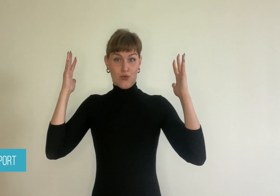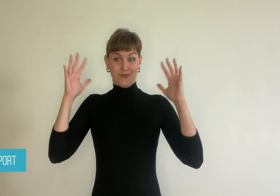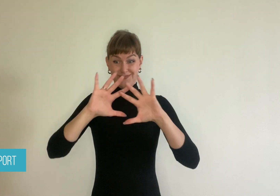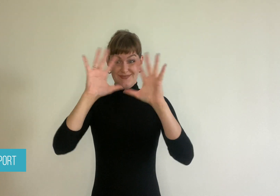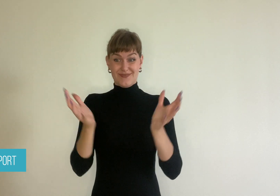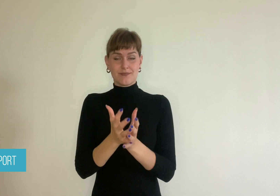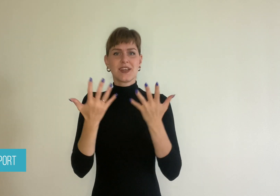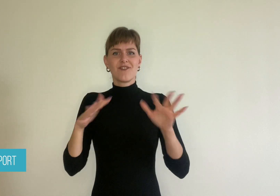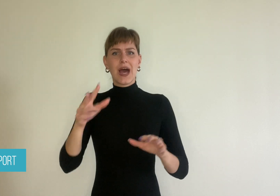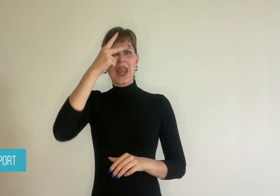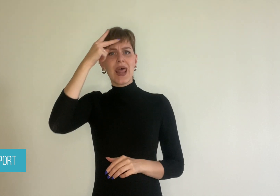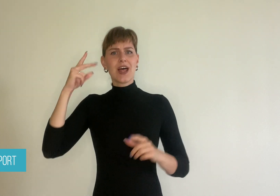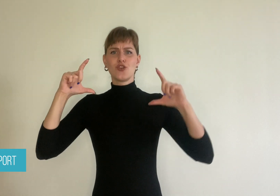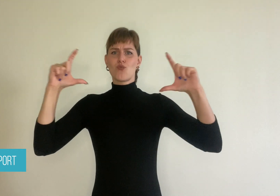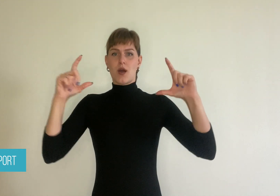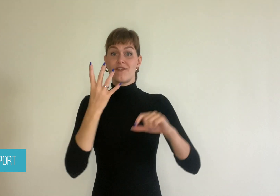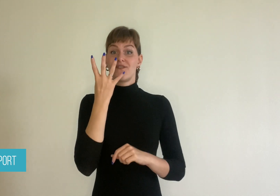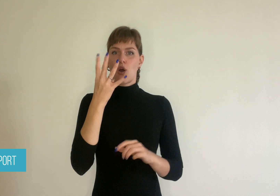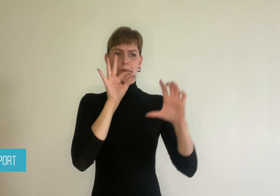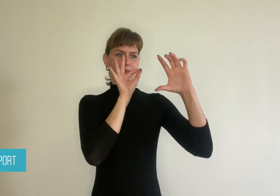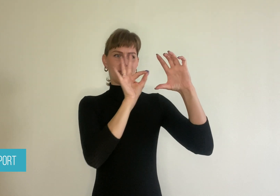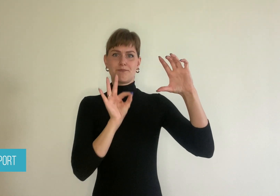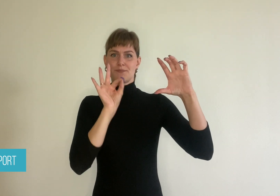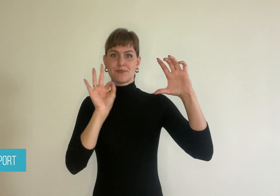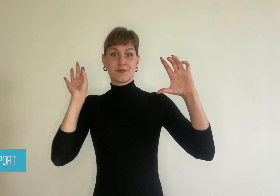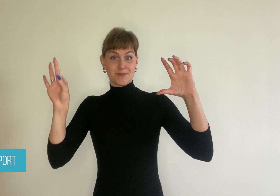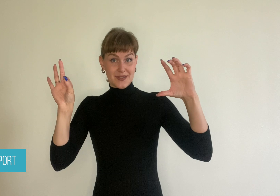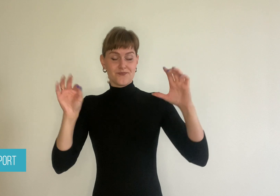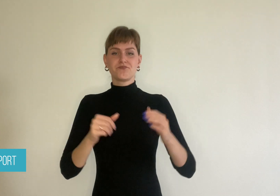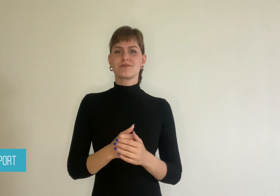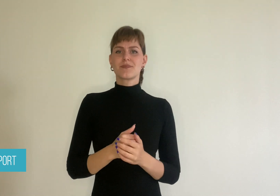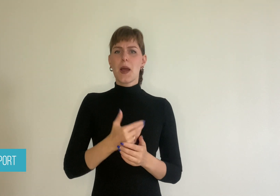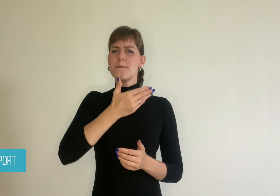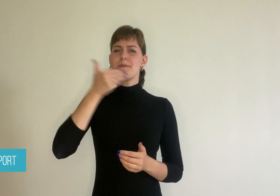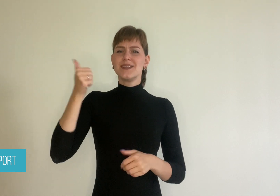in 4 locations across Lithuania. The winning records